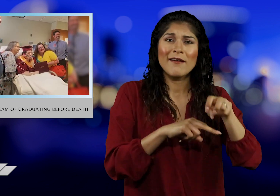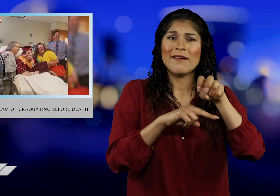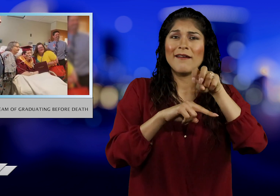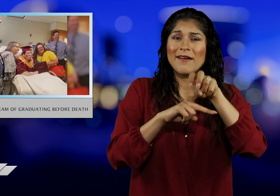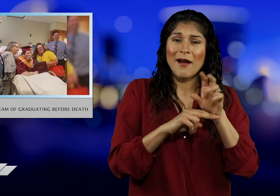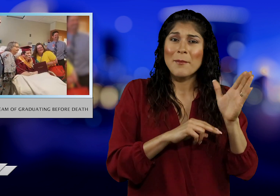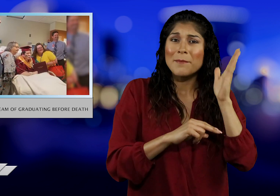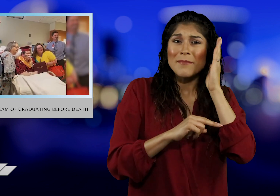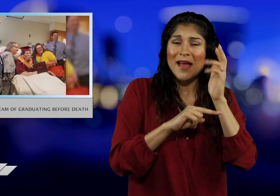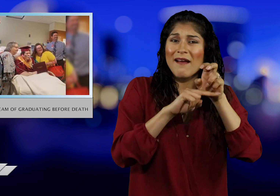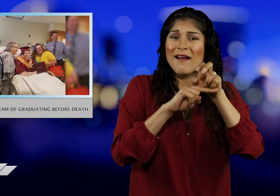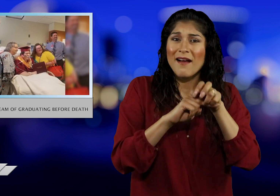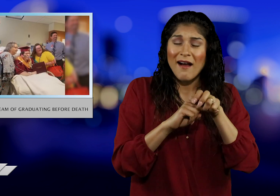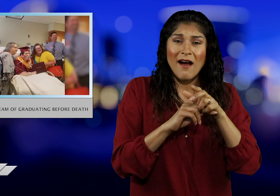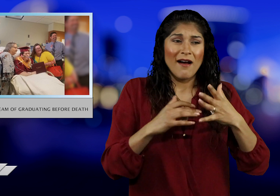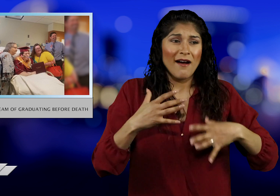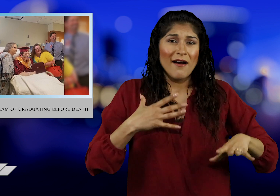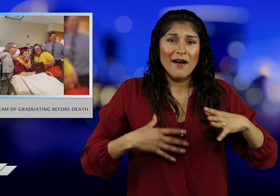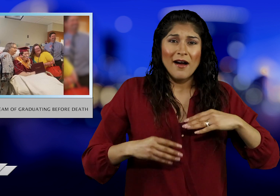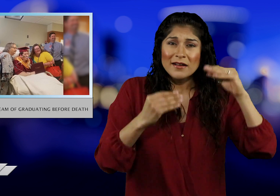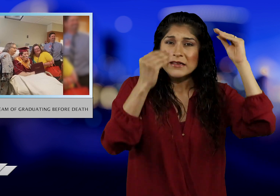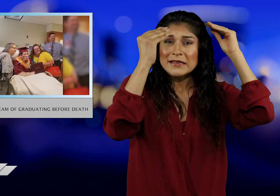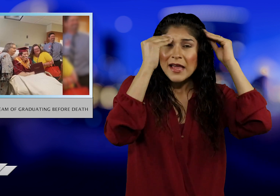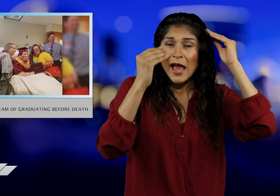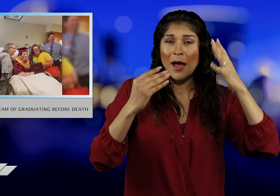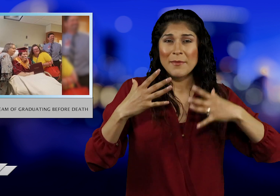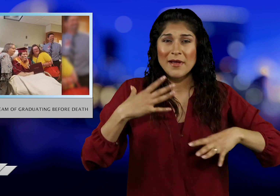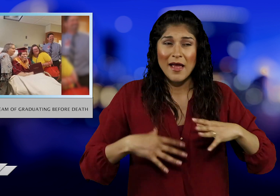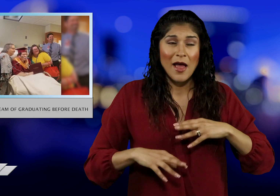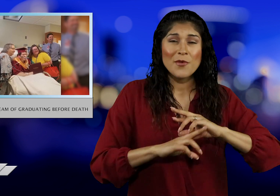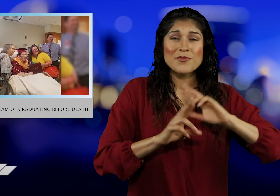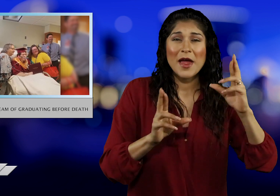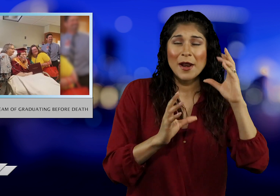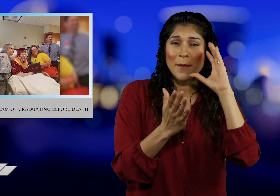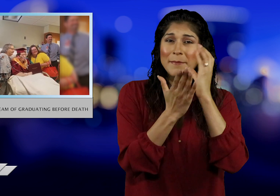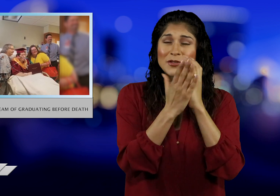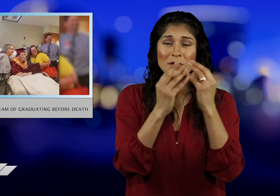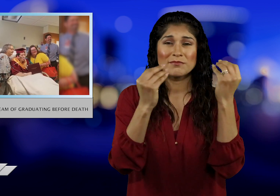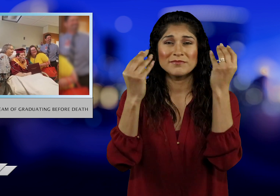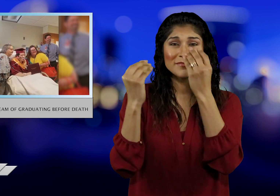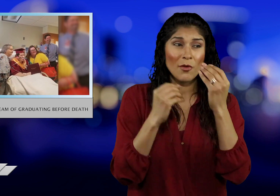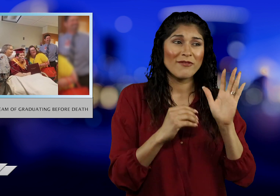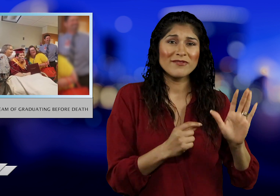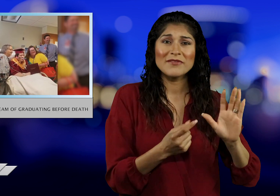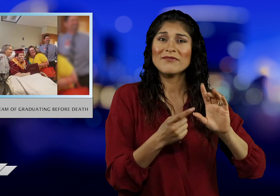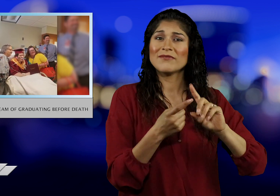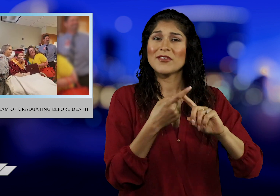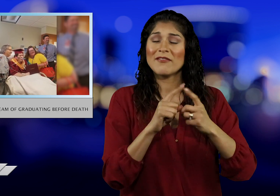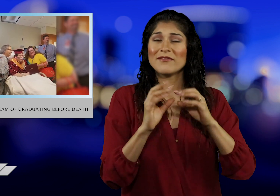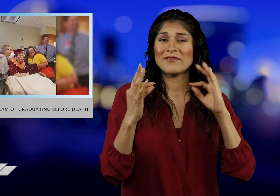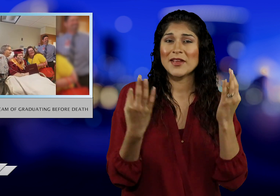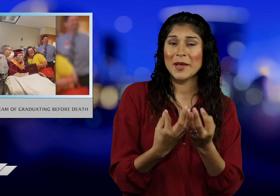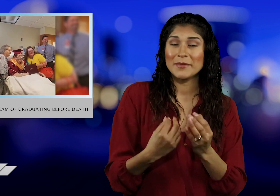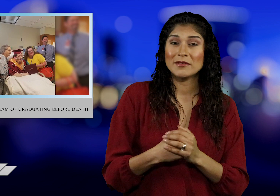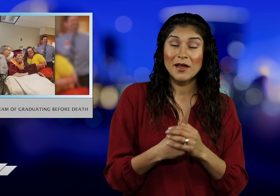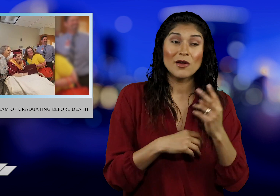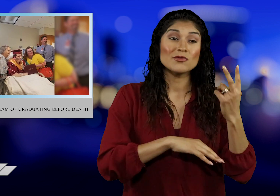Johnson donned the cap and gown in his hospital bed and posed for pictures with family and friends.